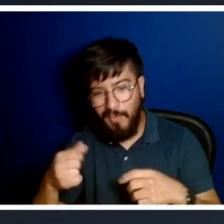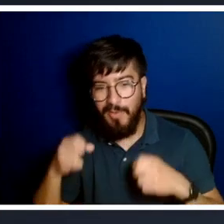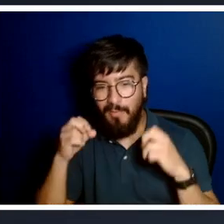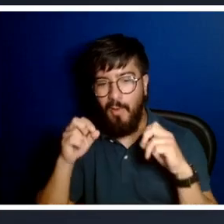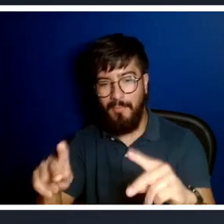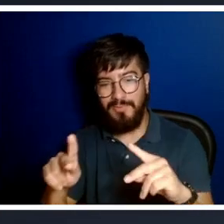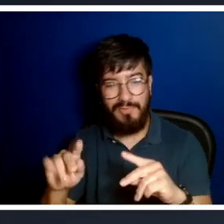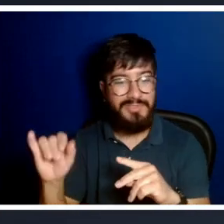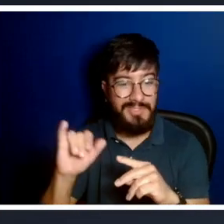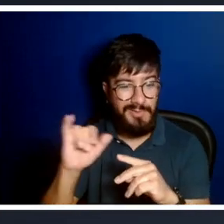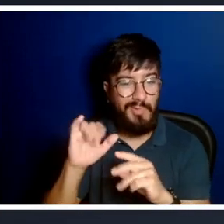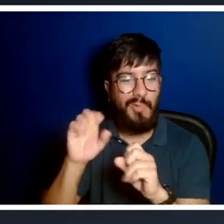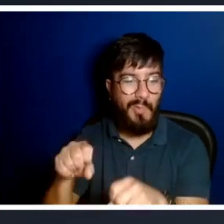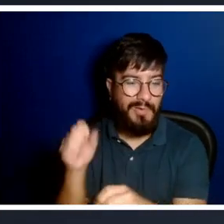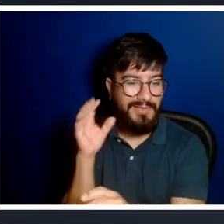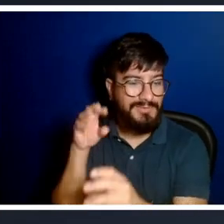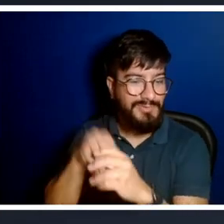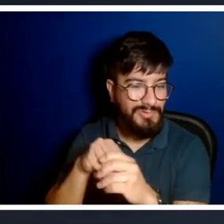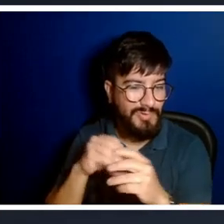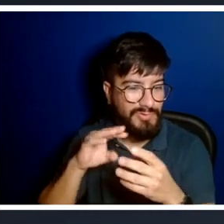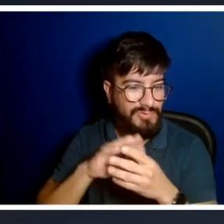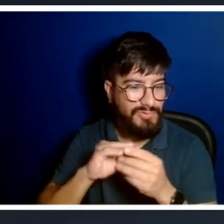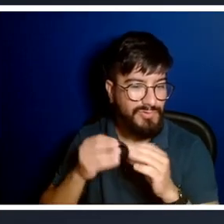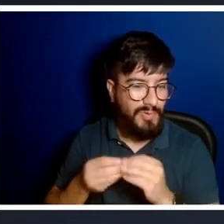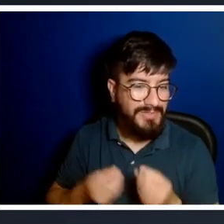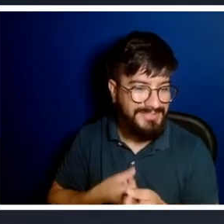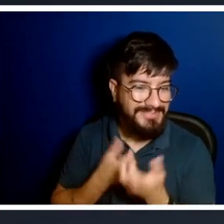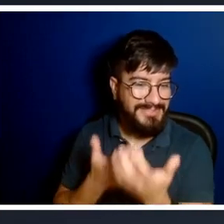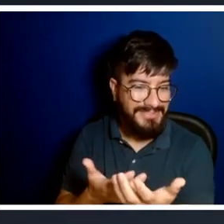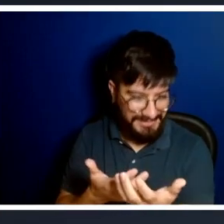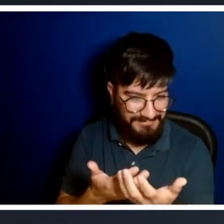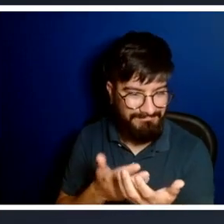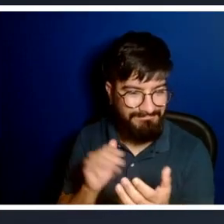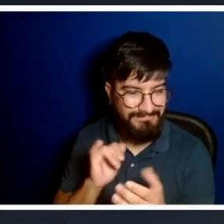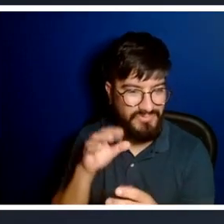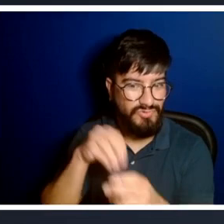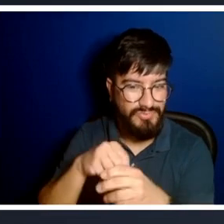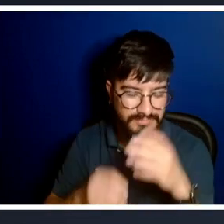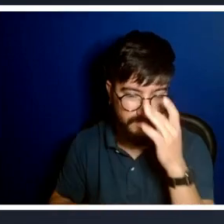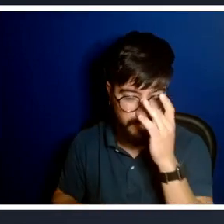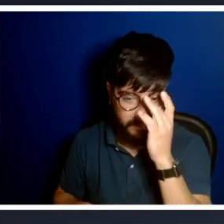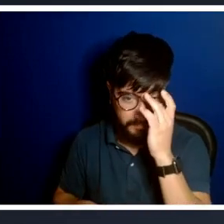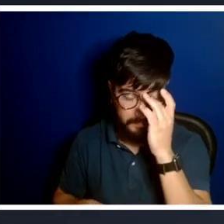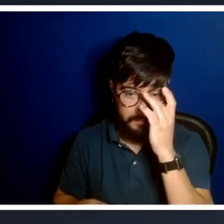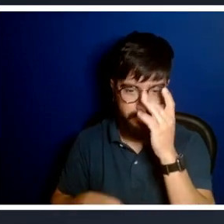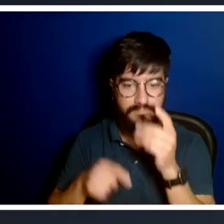storytelling. Next slide, please. The Young Portrait Explorers is a twice